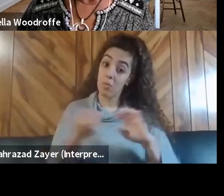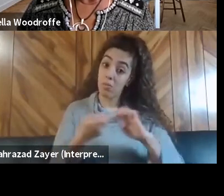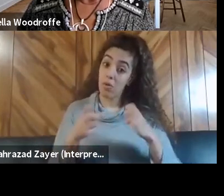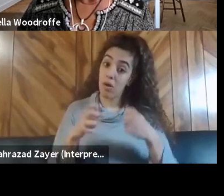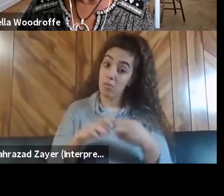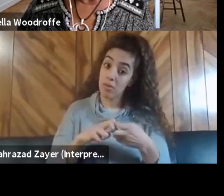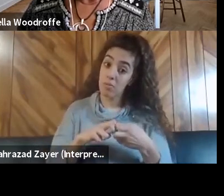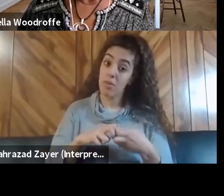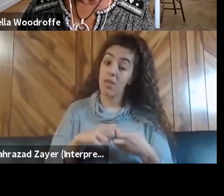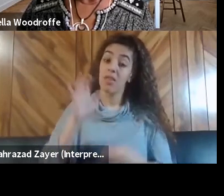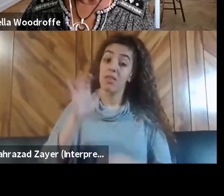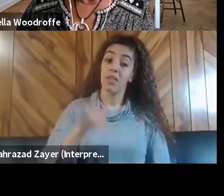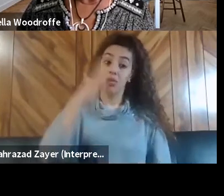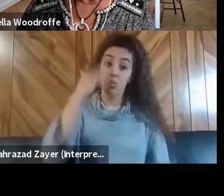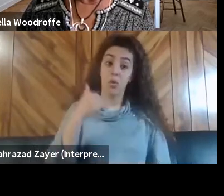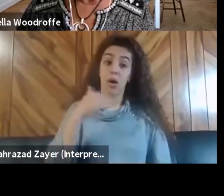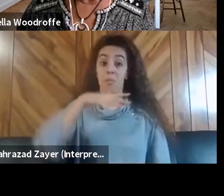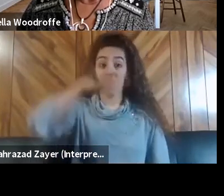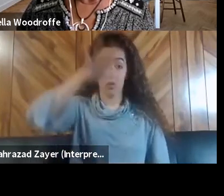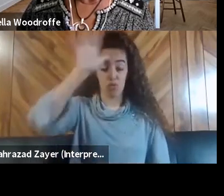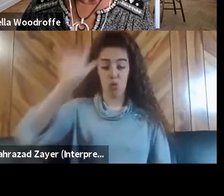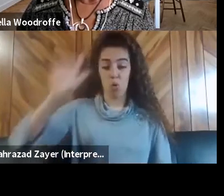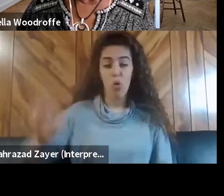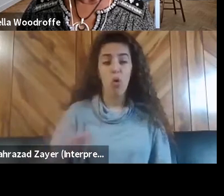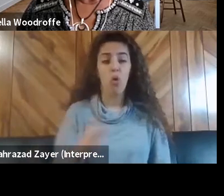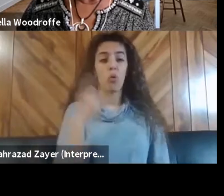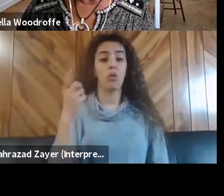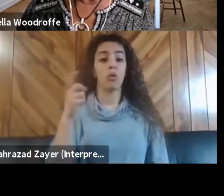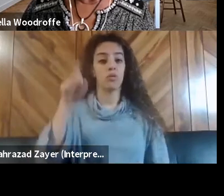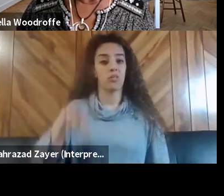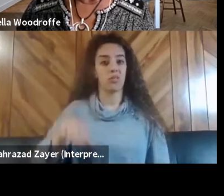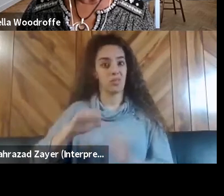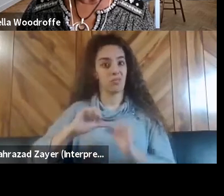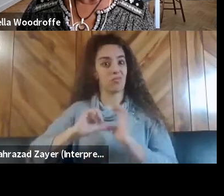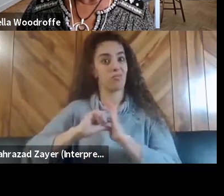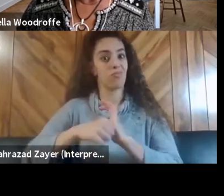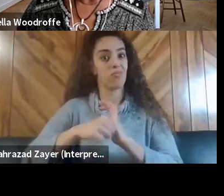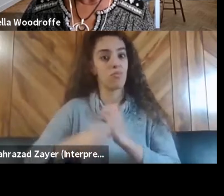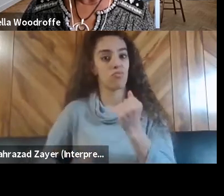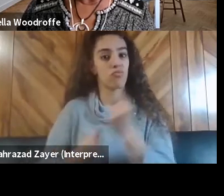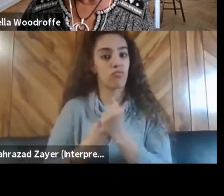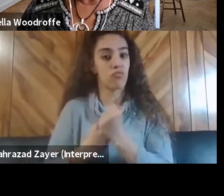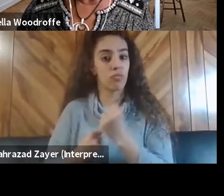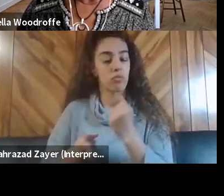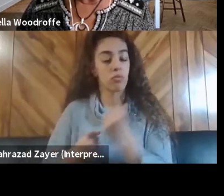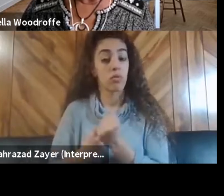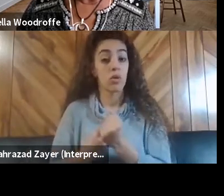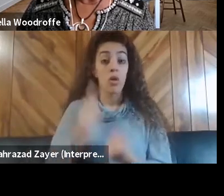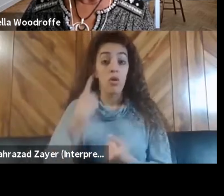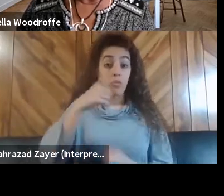always, and you know what, I think even for parents whose kids are not on the spectrum, I never understood why parents